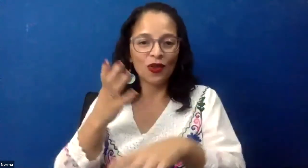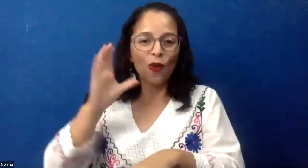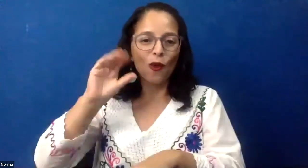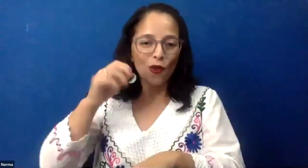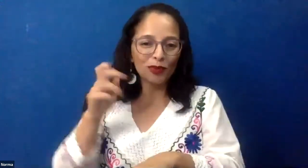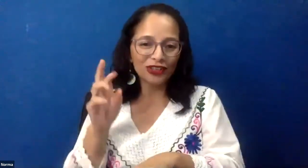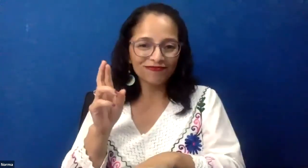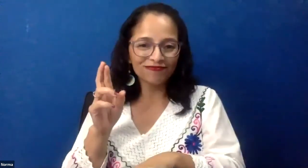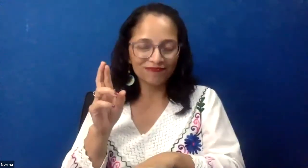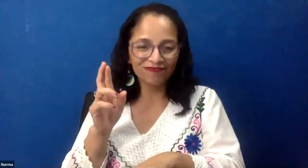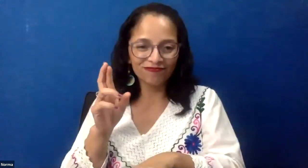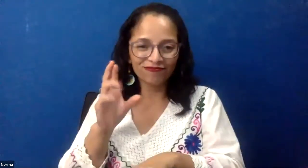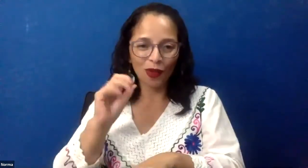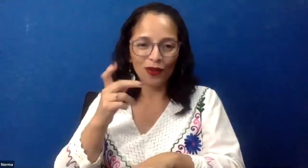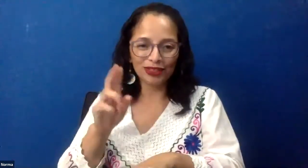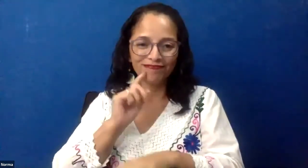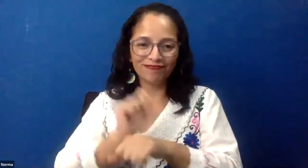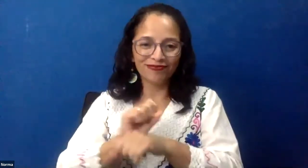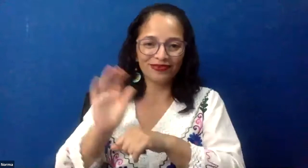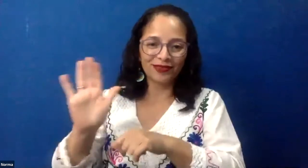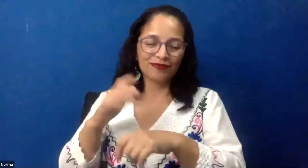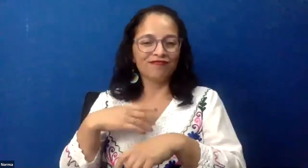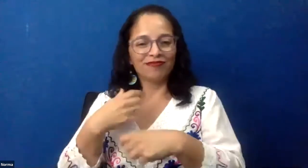And the right answer is copper.